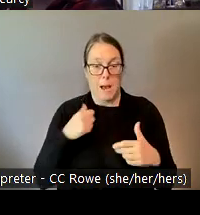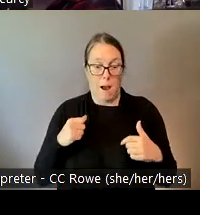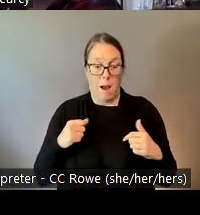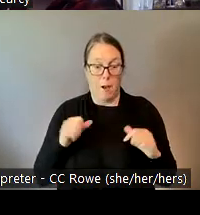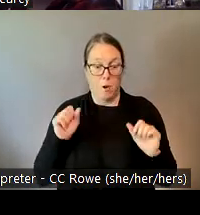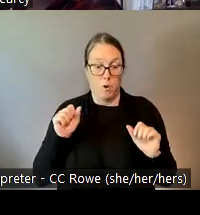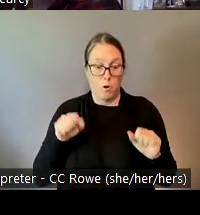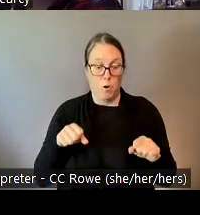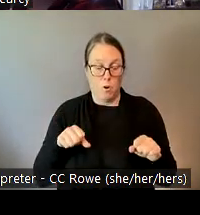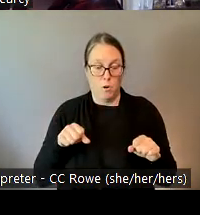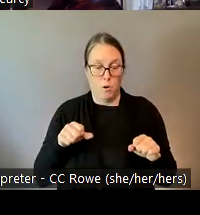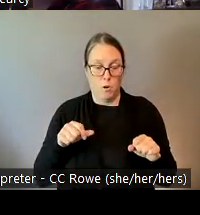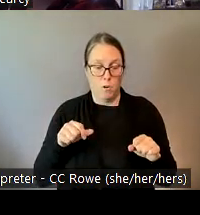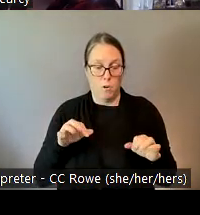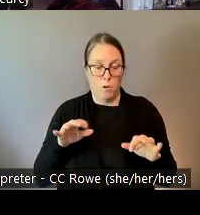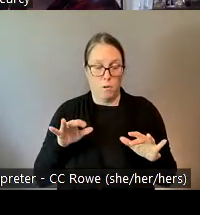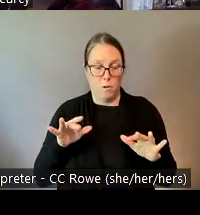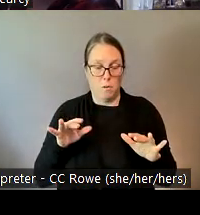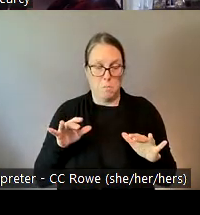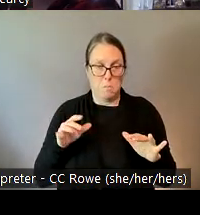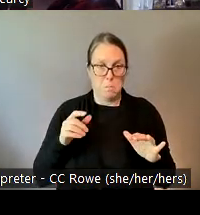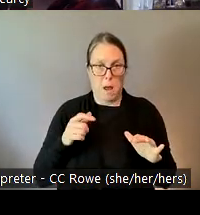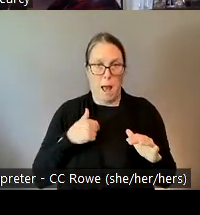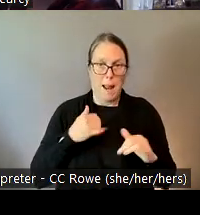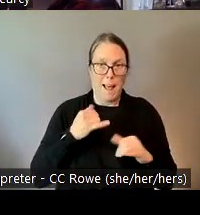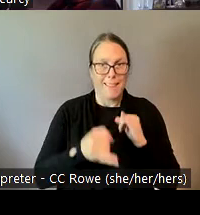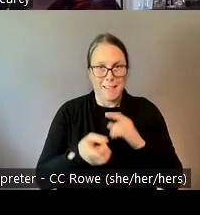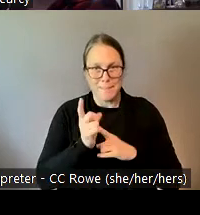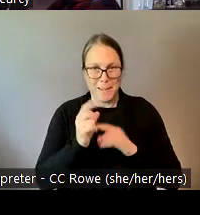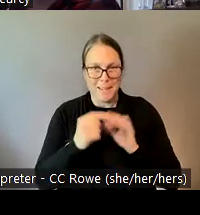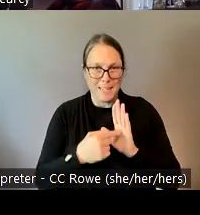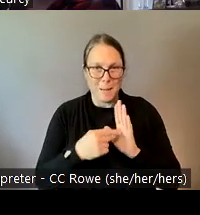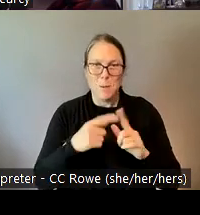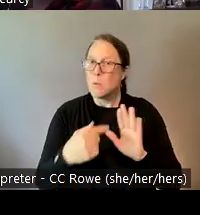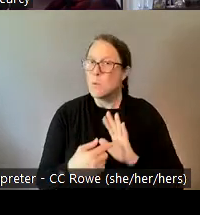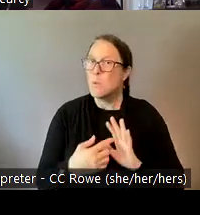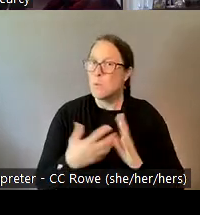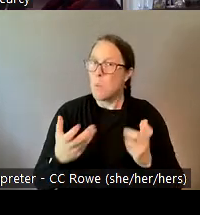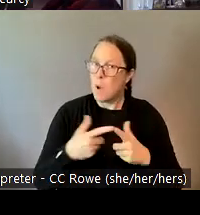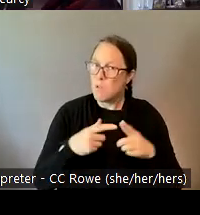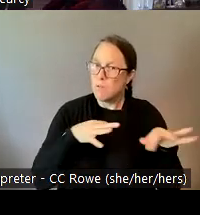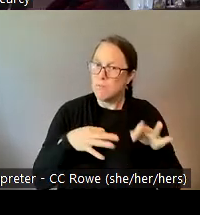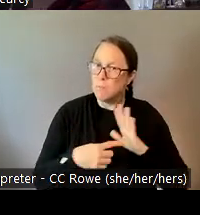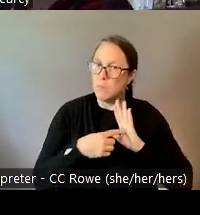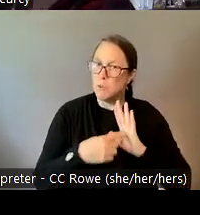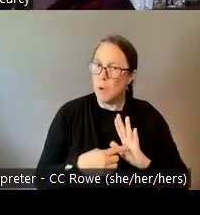with a kind of a last minute example for you to kind of illustrate reading order.